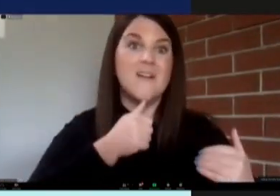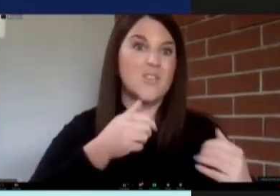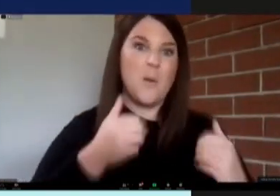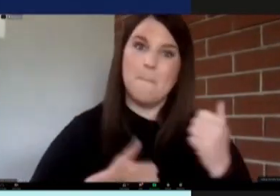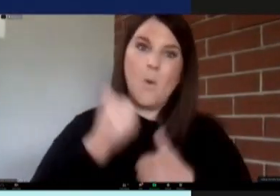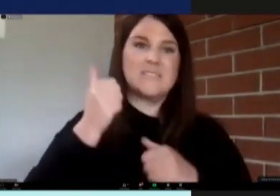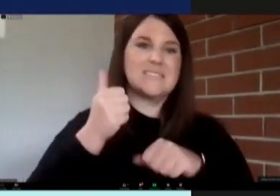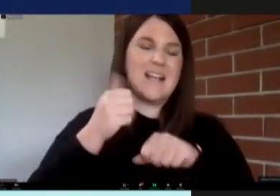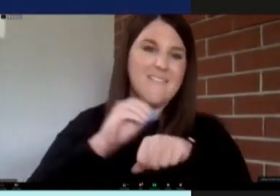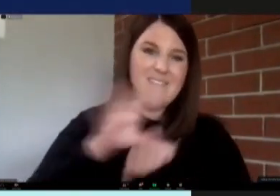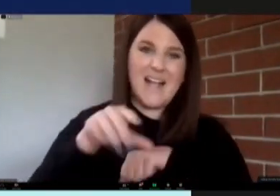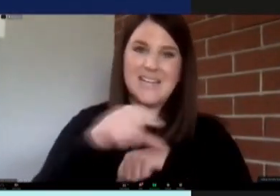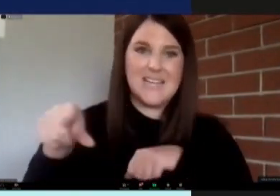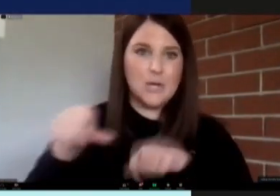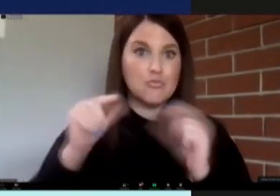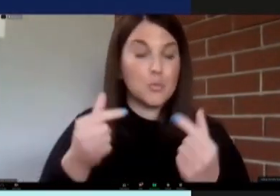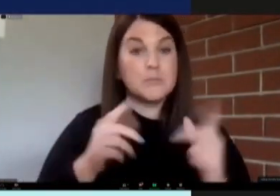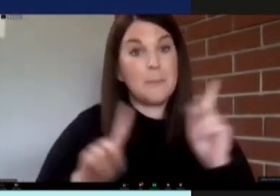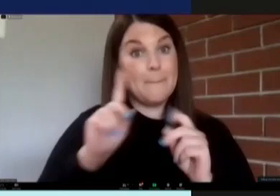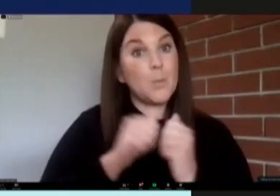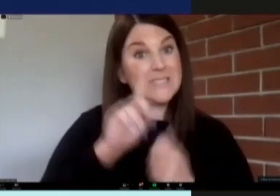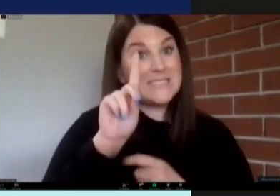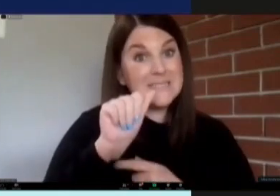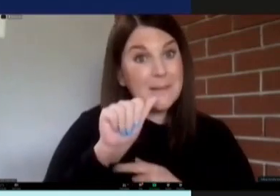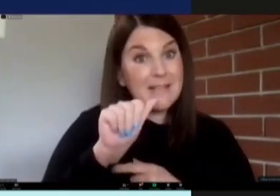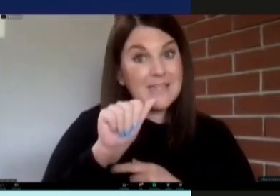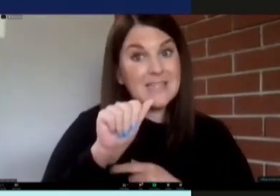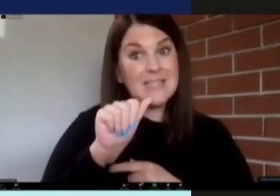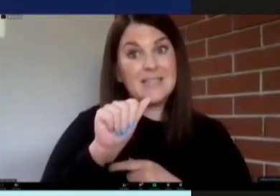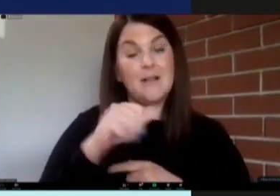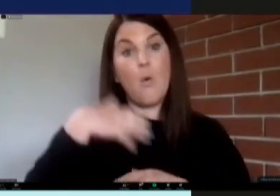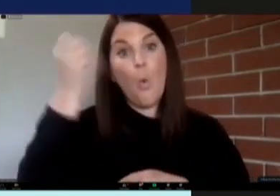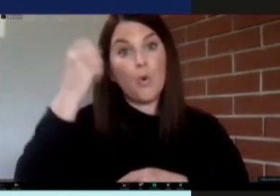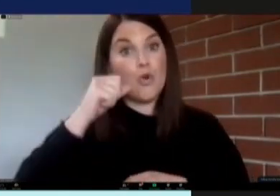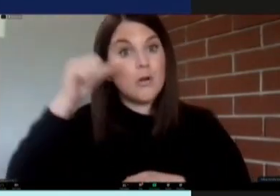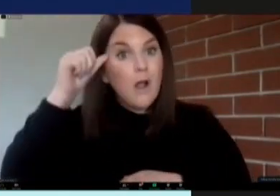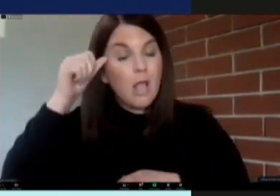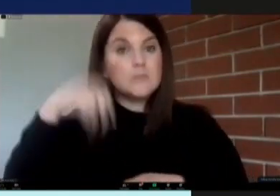People with disability, people with justice involvement or older adults or rural neighbors,